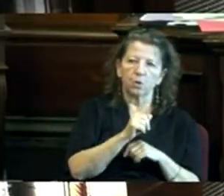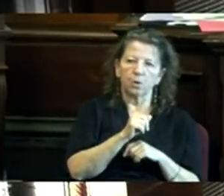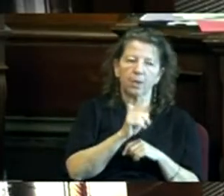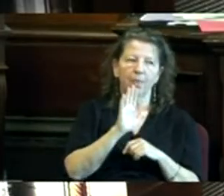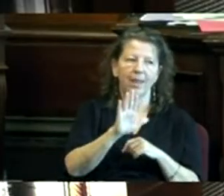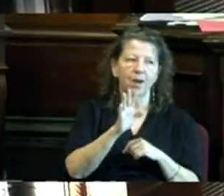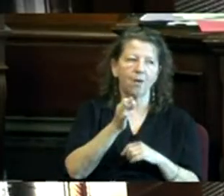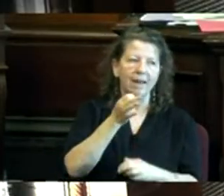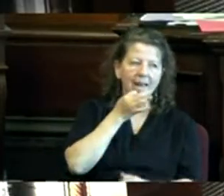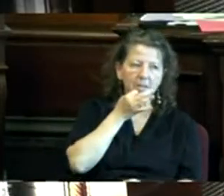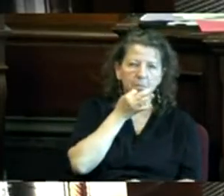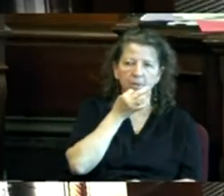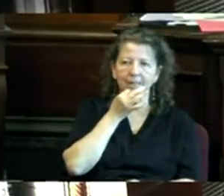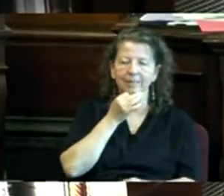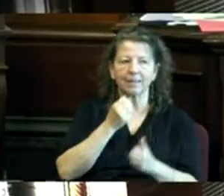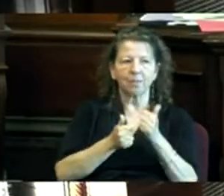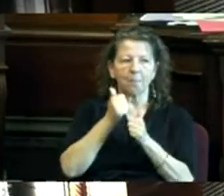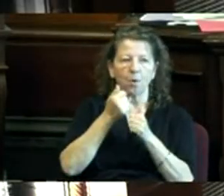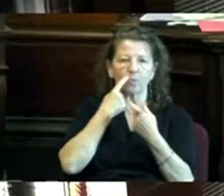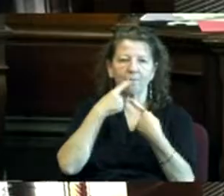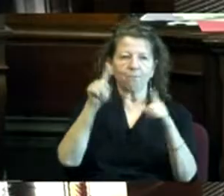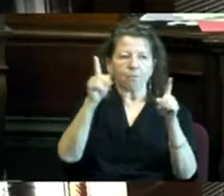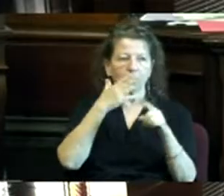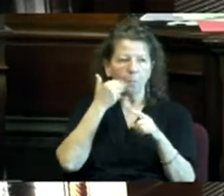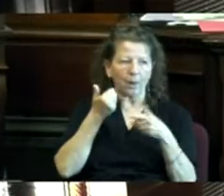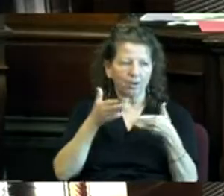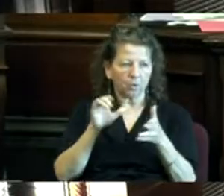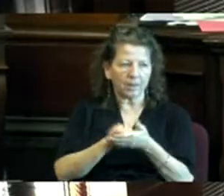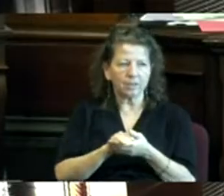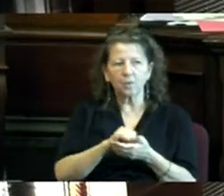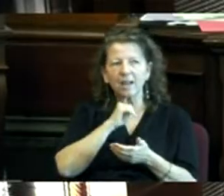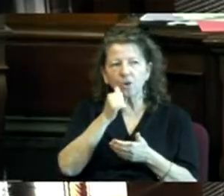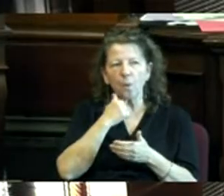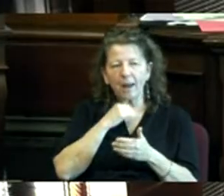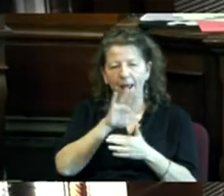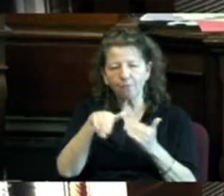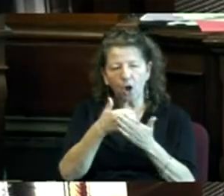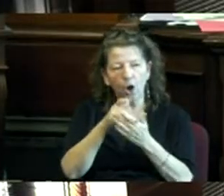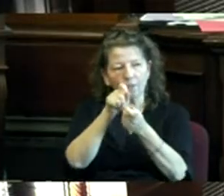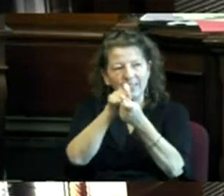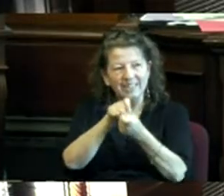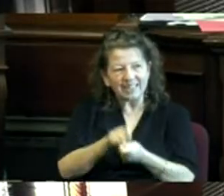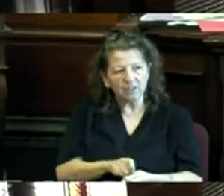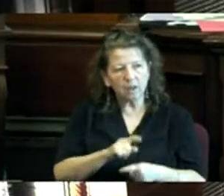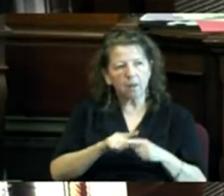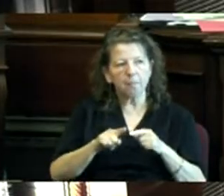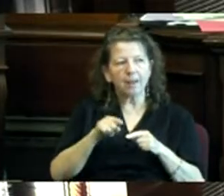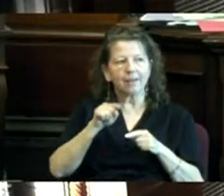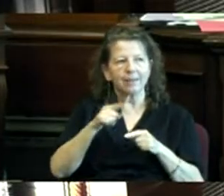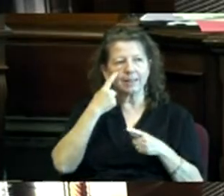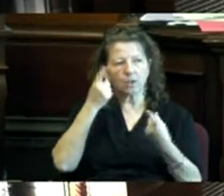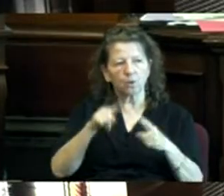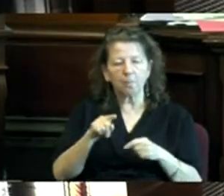ideas of how they might be used, but we really want to make sure that they're expertise is most